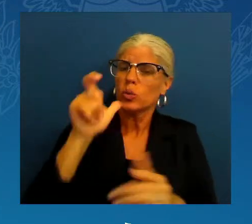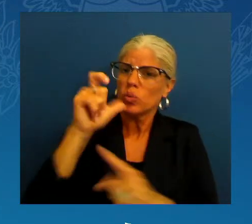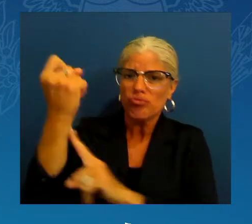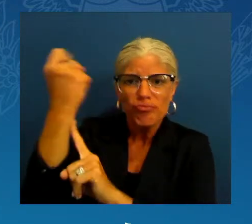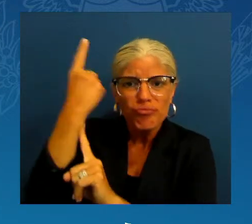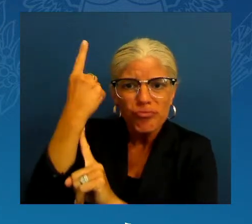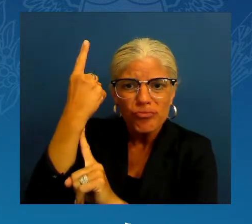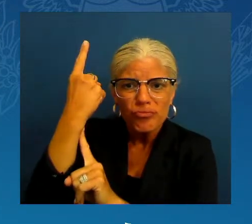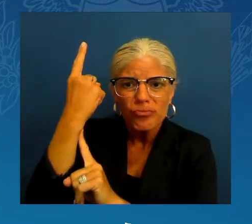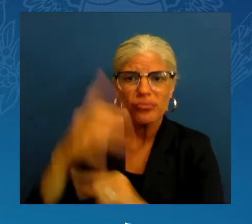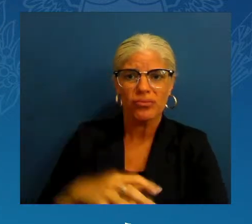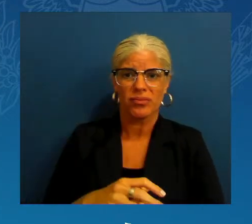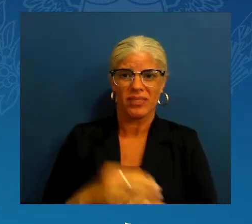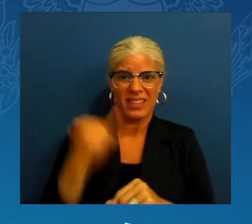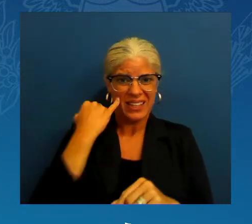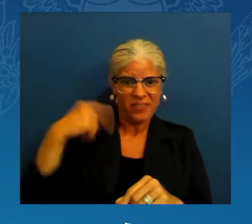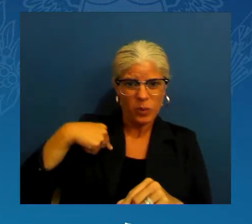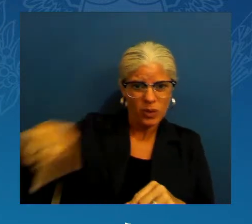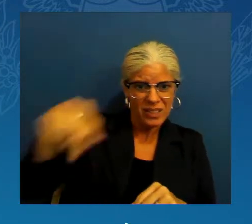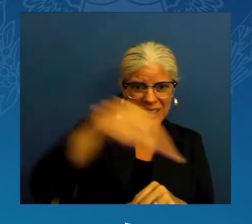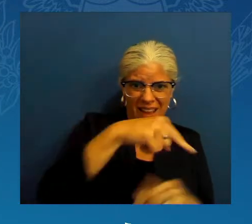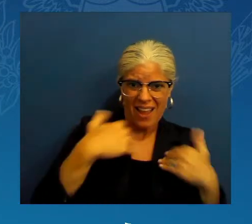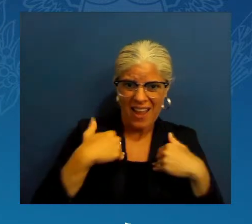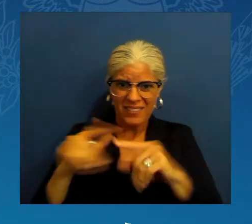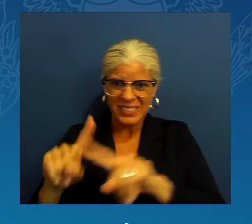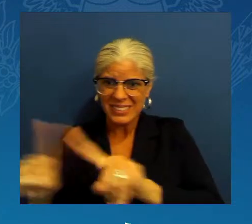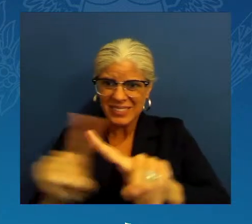They are an essential source of our strength.